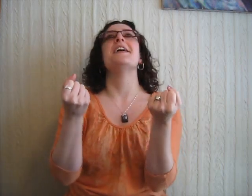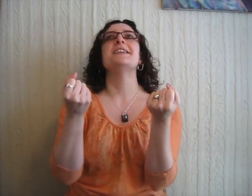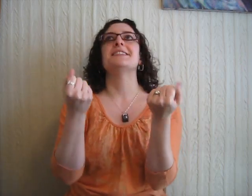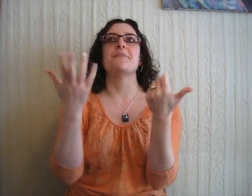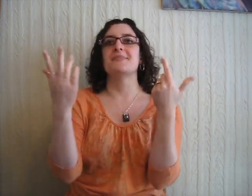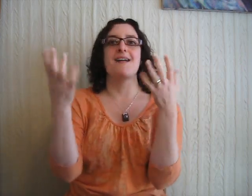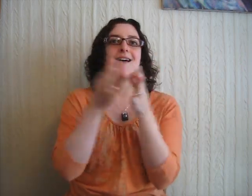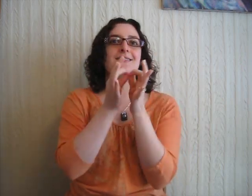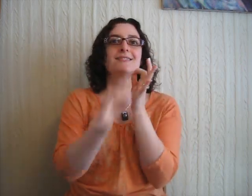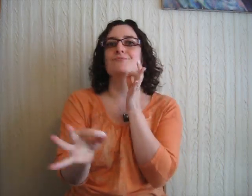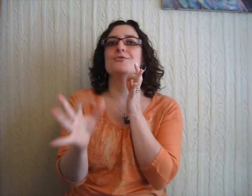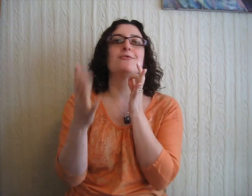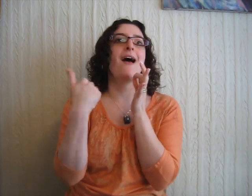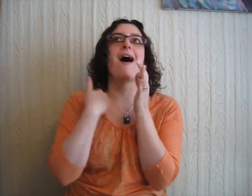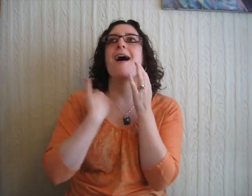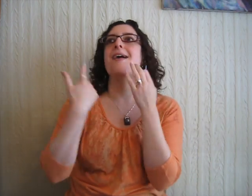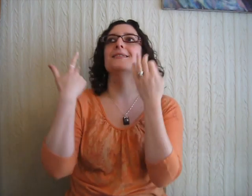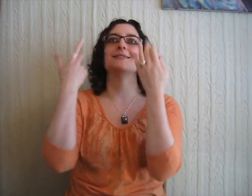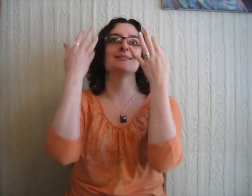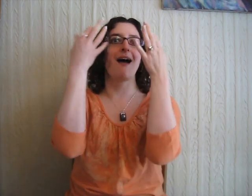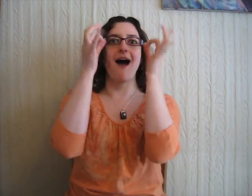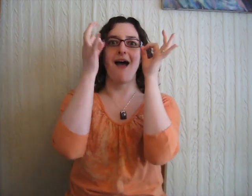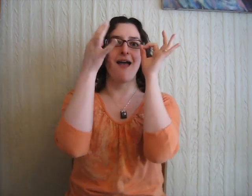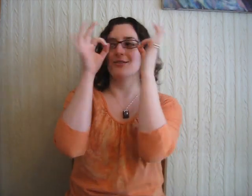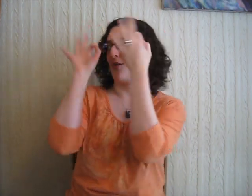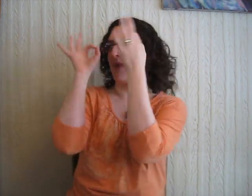It's something as simple as eyes going back and forth